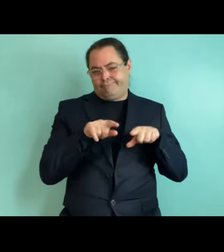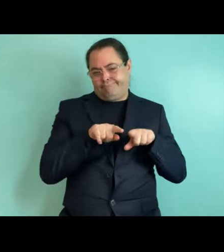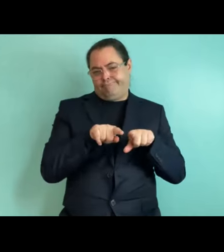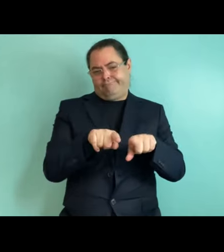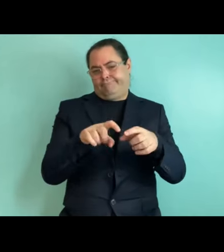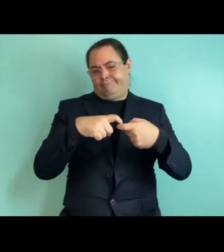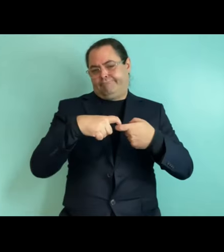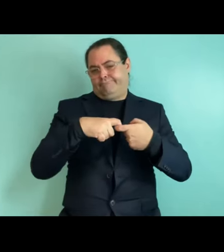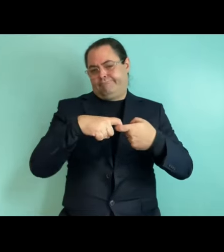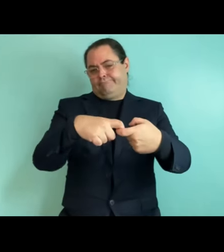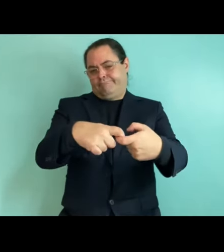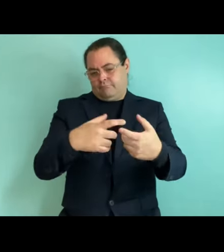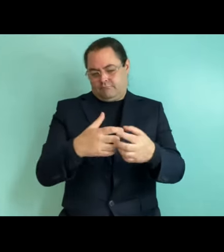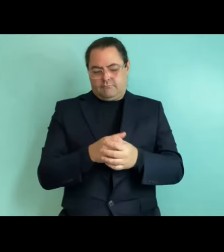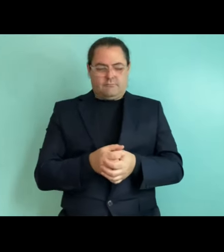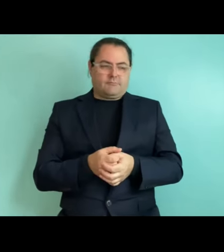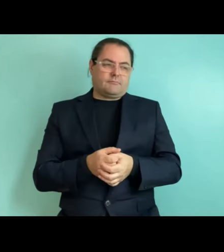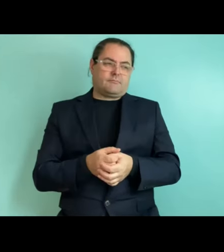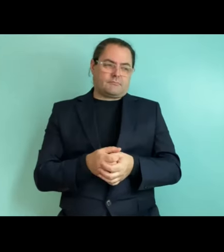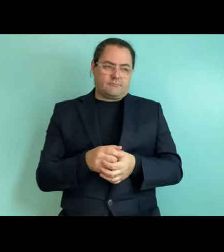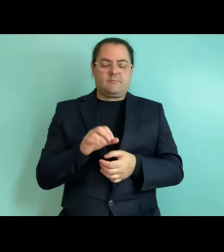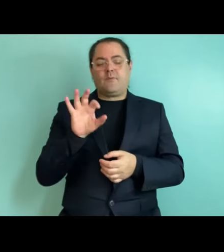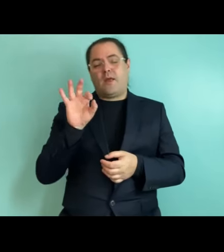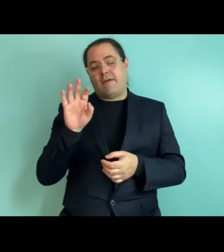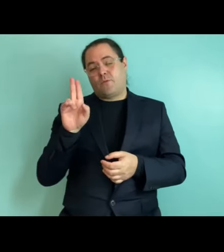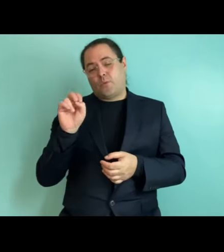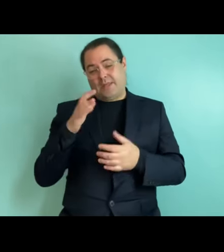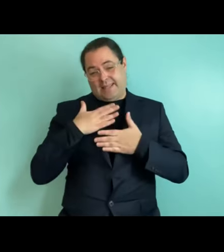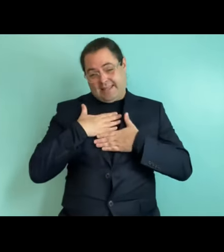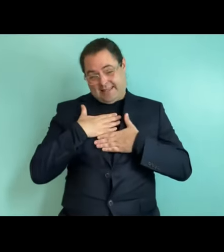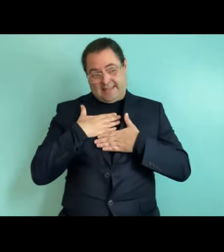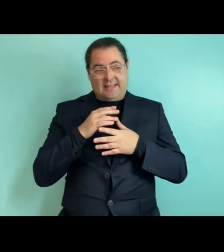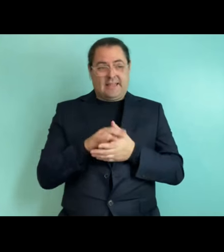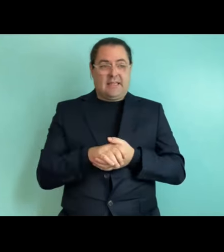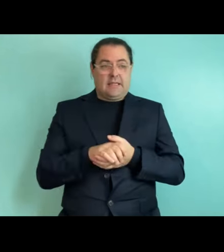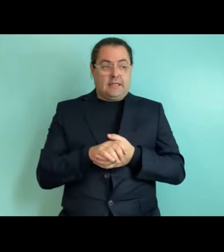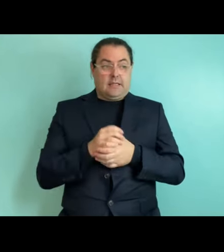12:13:06 If you For starters, just like I've told you. It is currently working as the Secretariat